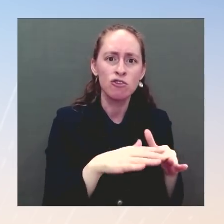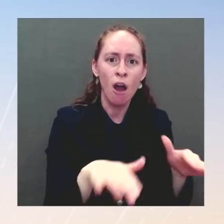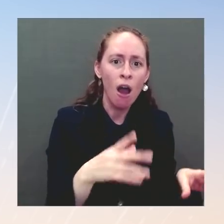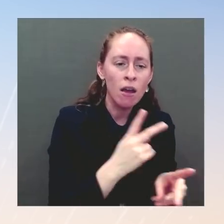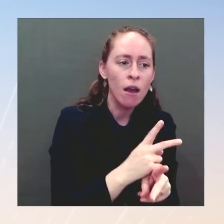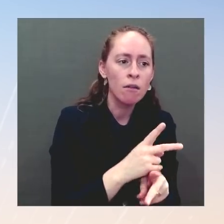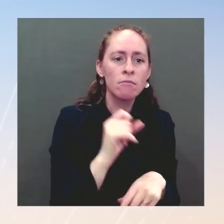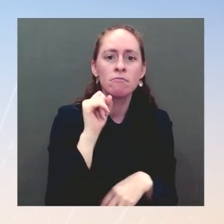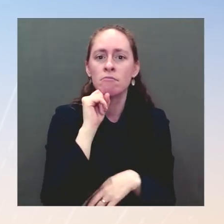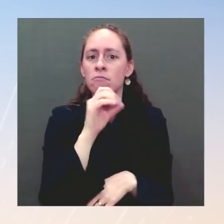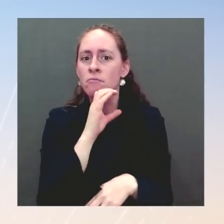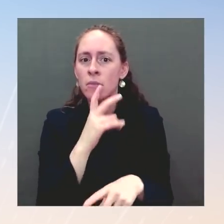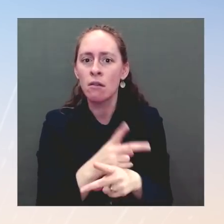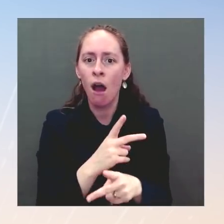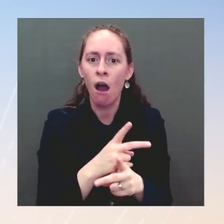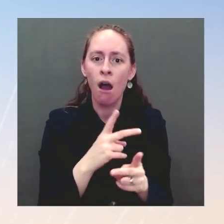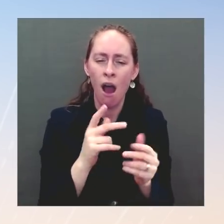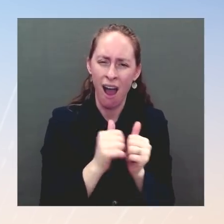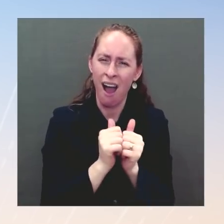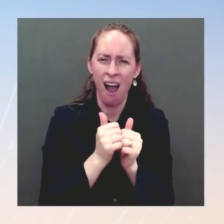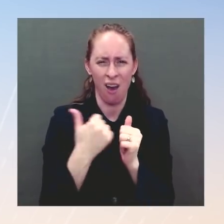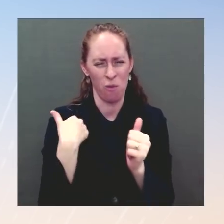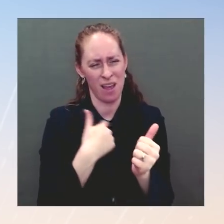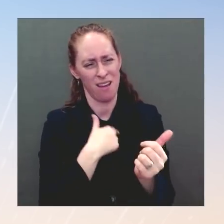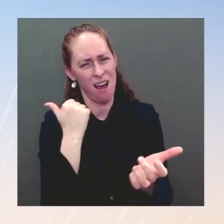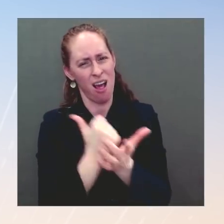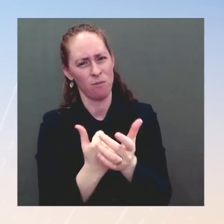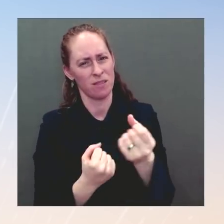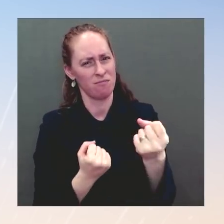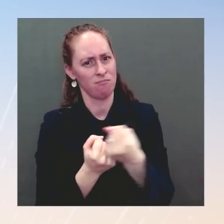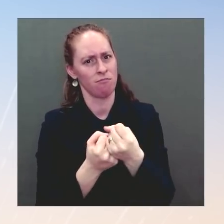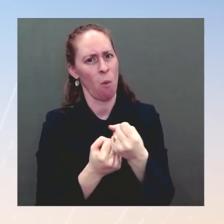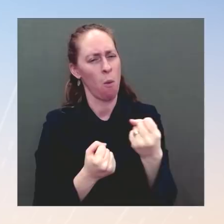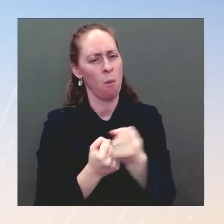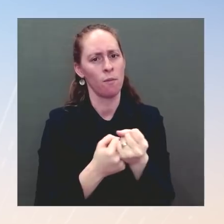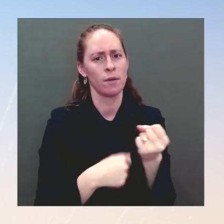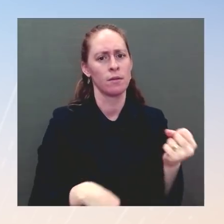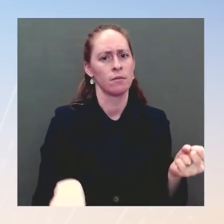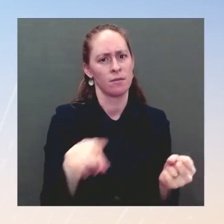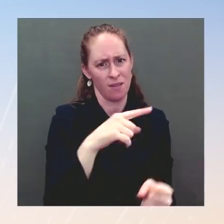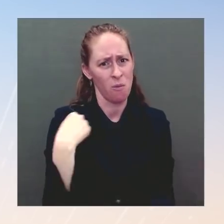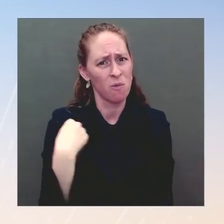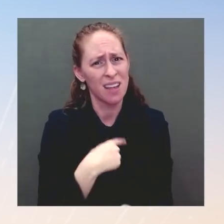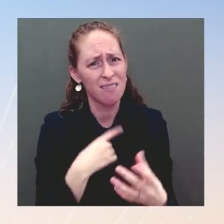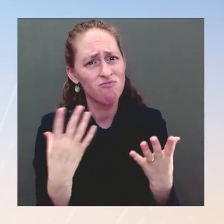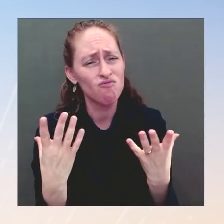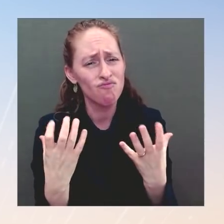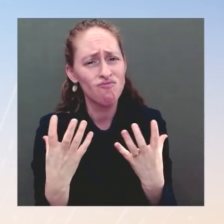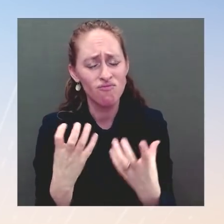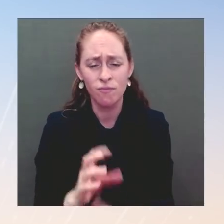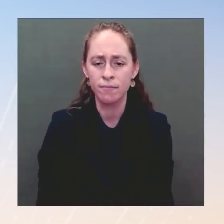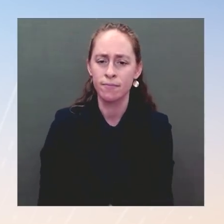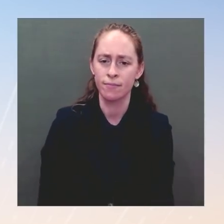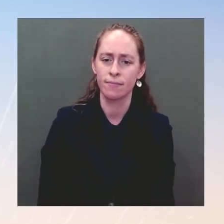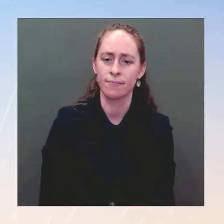The Press: Thanks, Jen. You've said and the President has said several times that, you know -- to Americans -- that the U.S. is not sending the military into Ukraine,